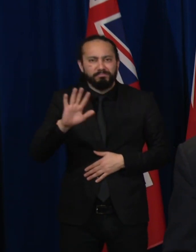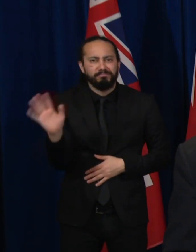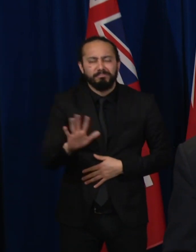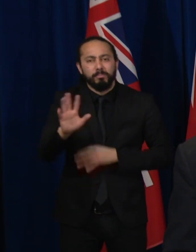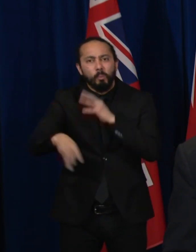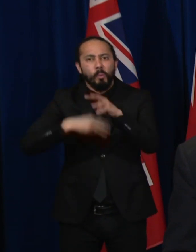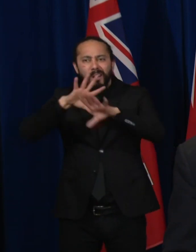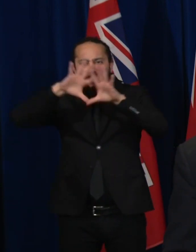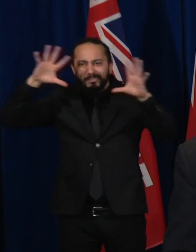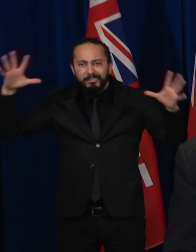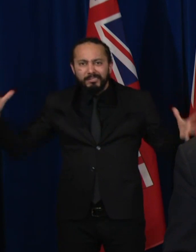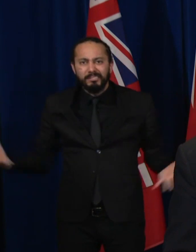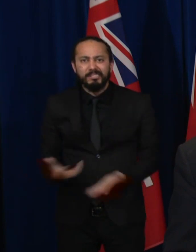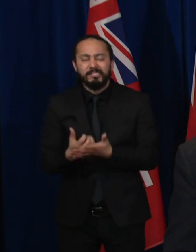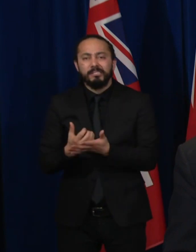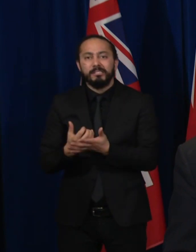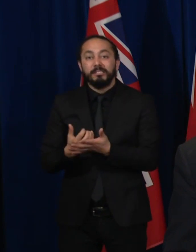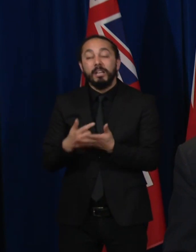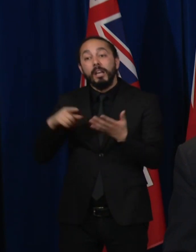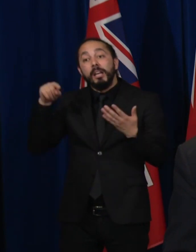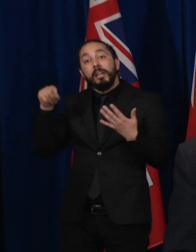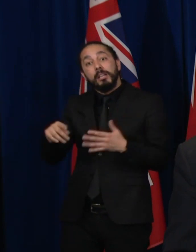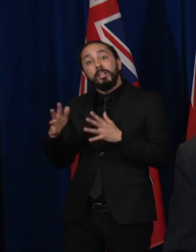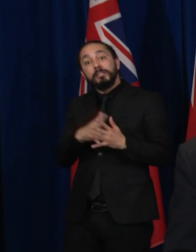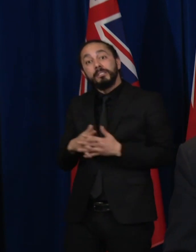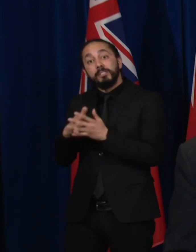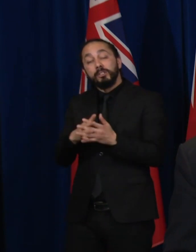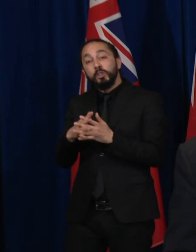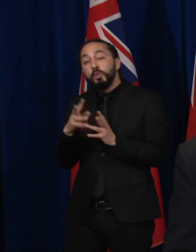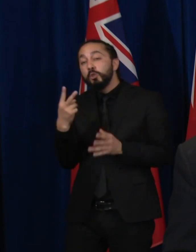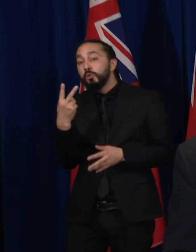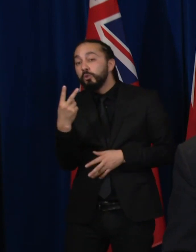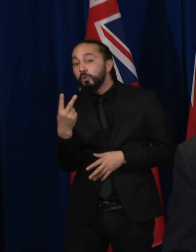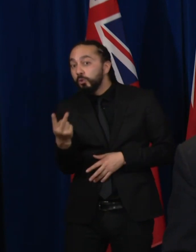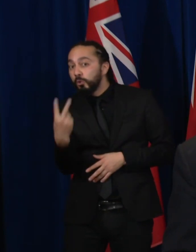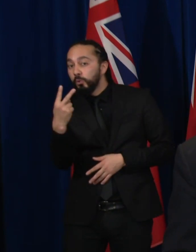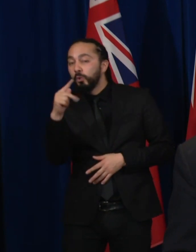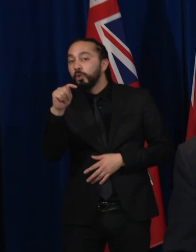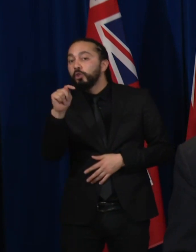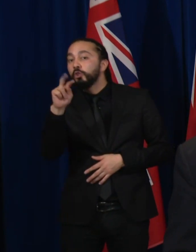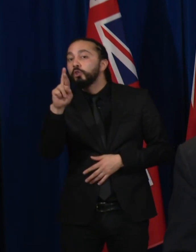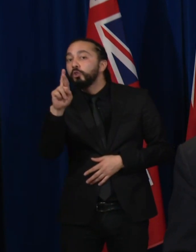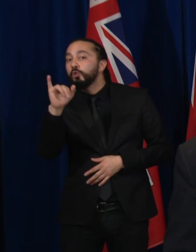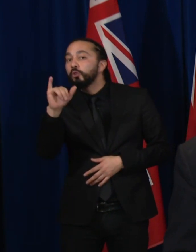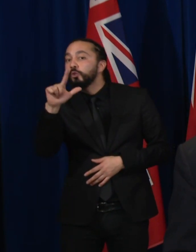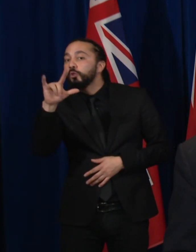Representatives a $2 trillion badge in the United States, so vital to the United States and Canadian economy in